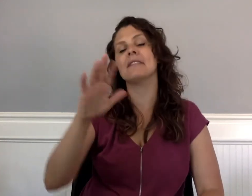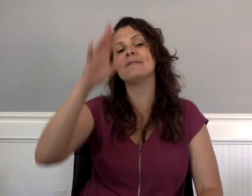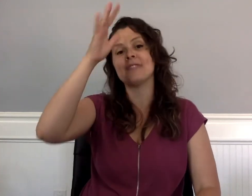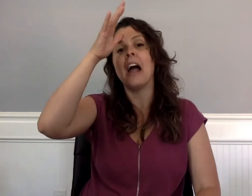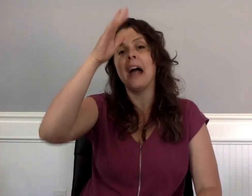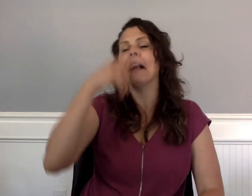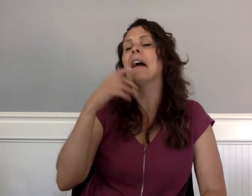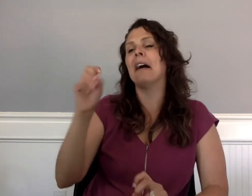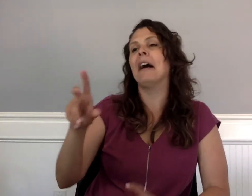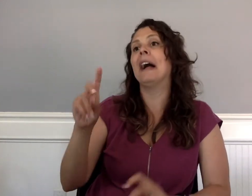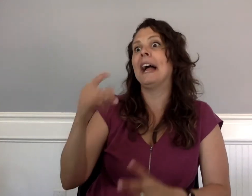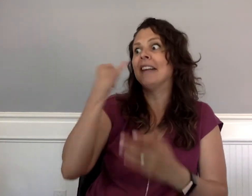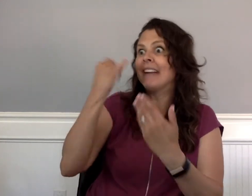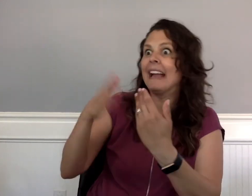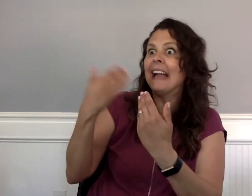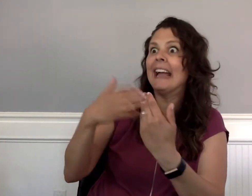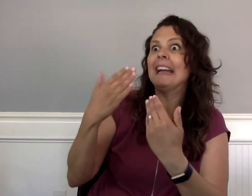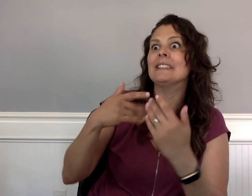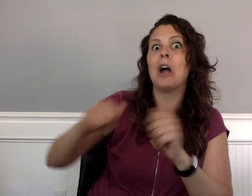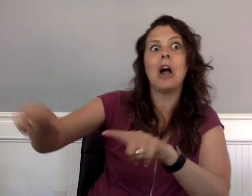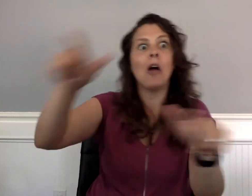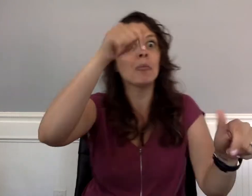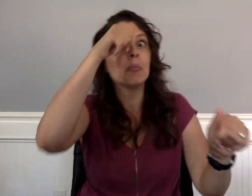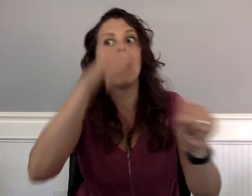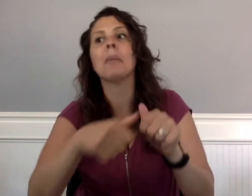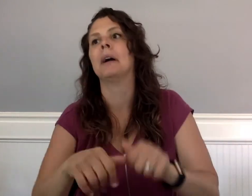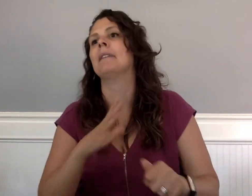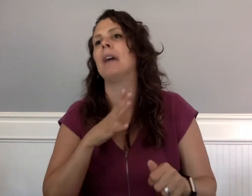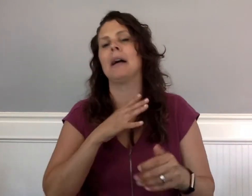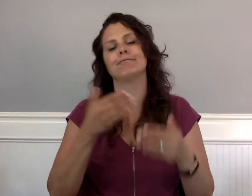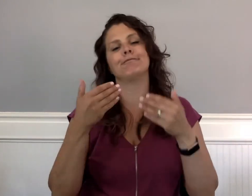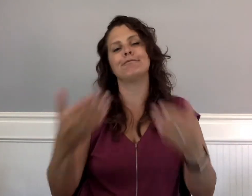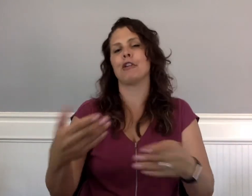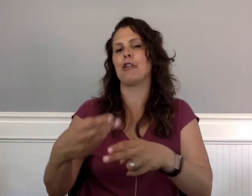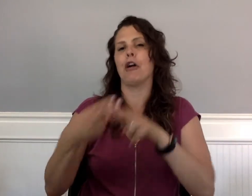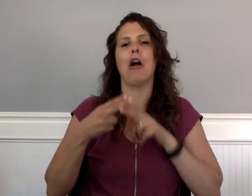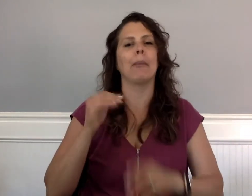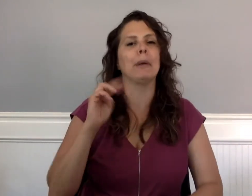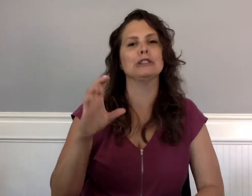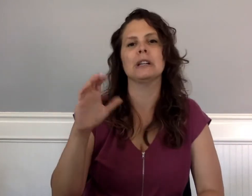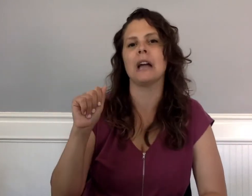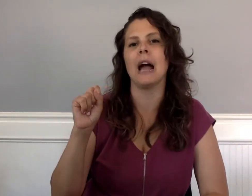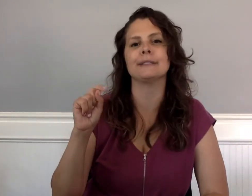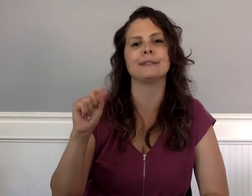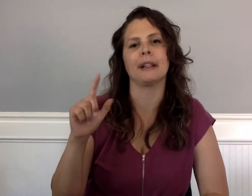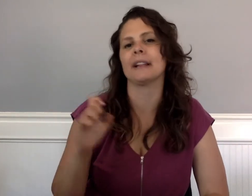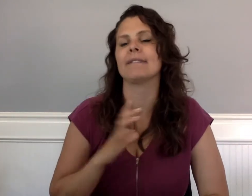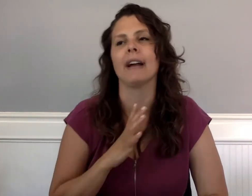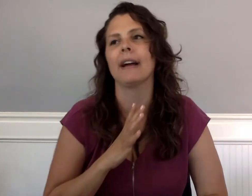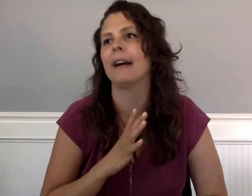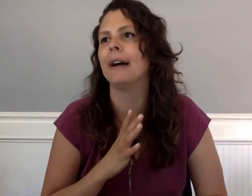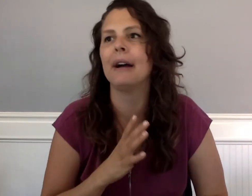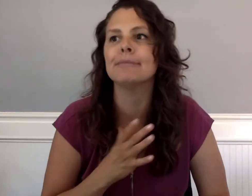“Indeed! If it’s easier to remember, then by all means do so!”